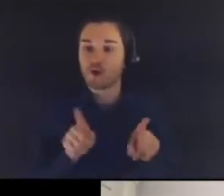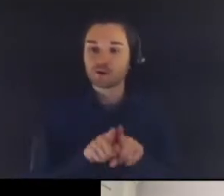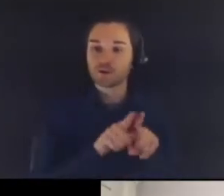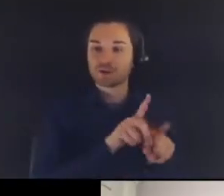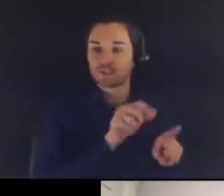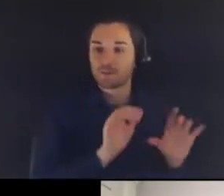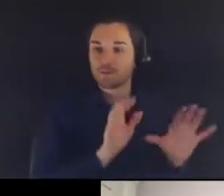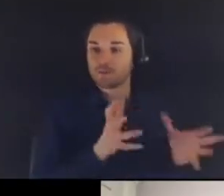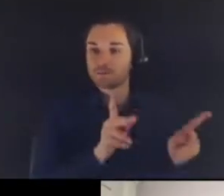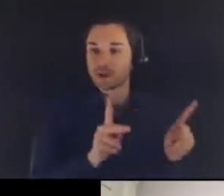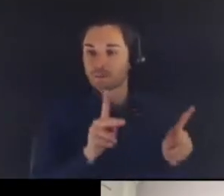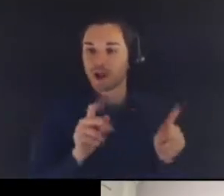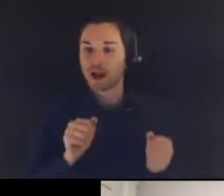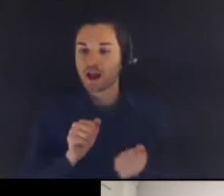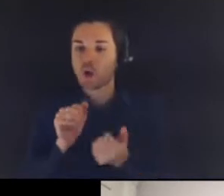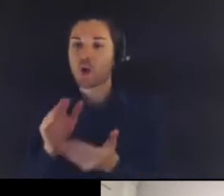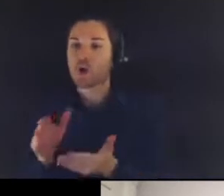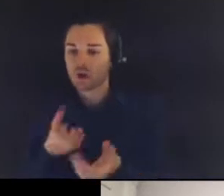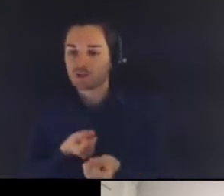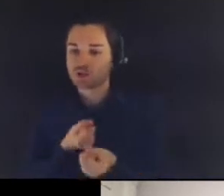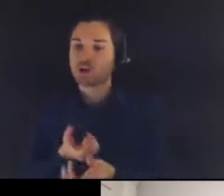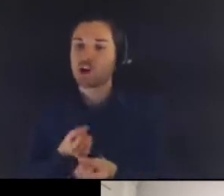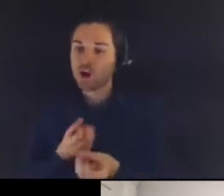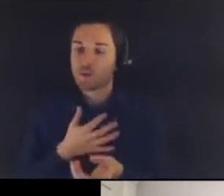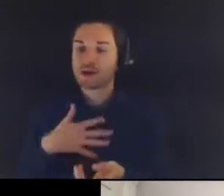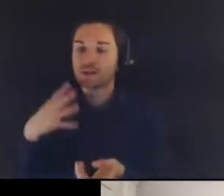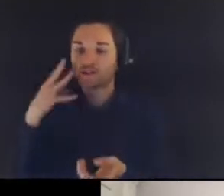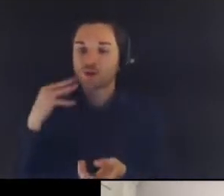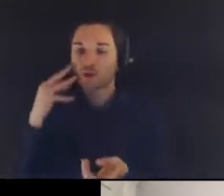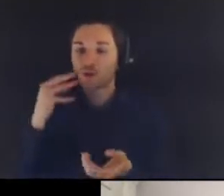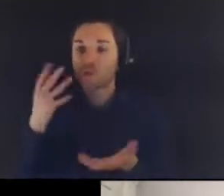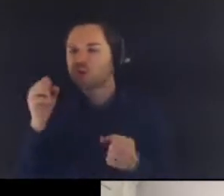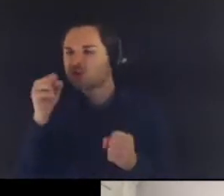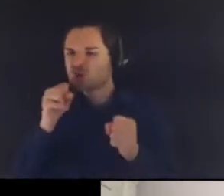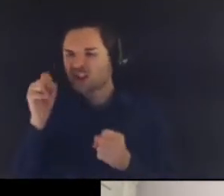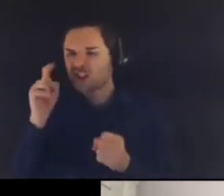Have you had these experiences too? What are your strategies for dealing with this? . There